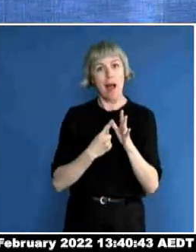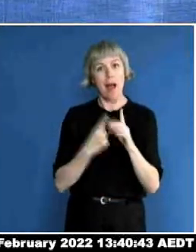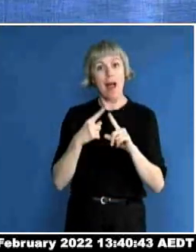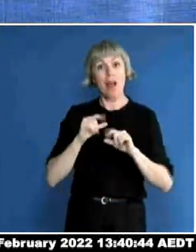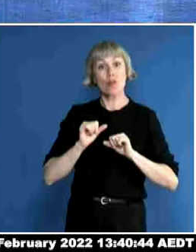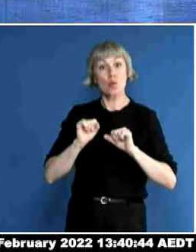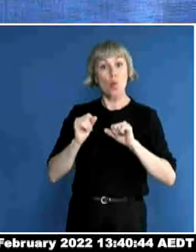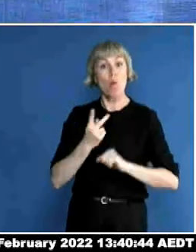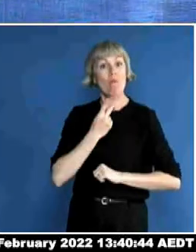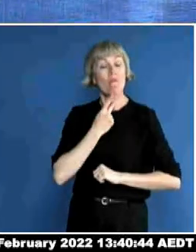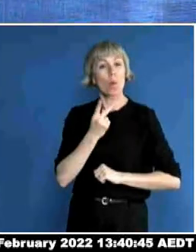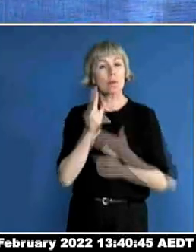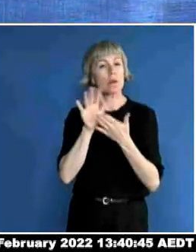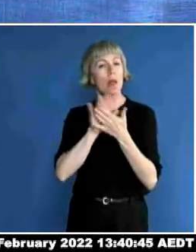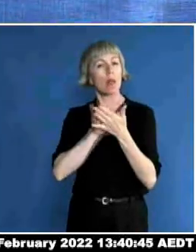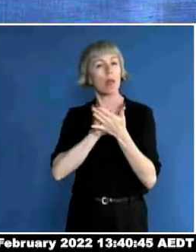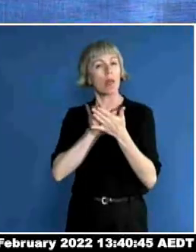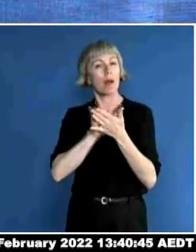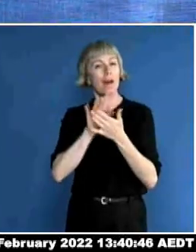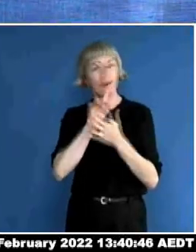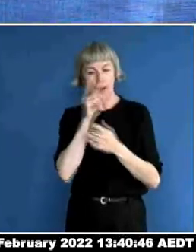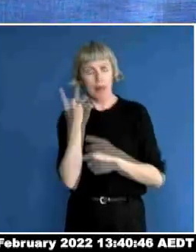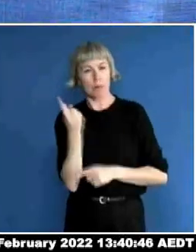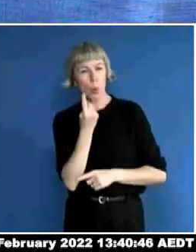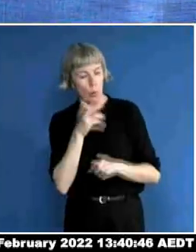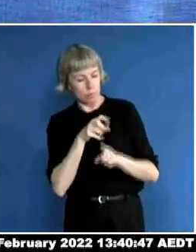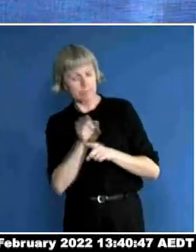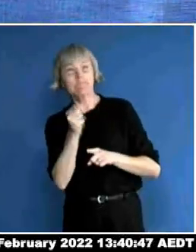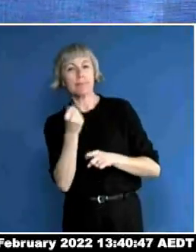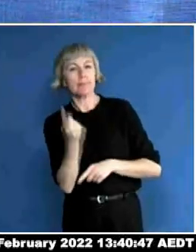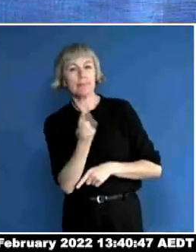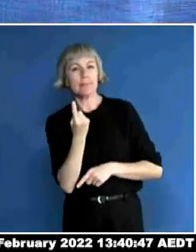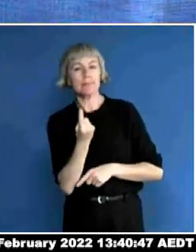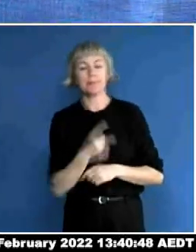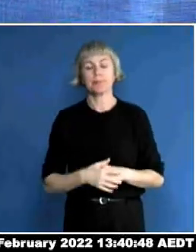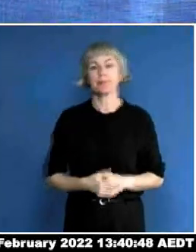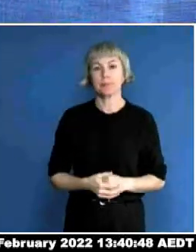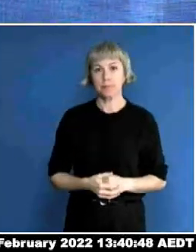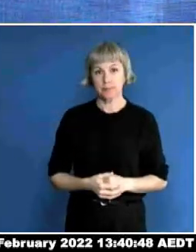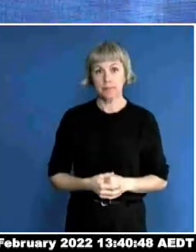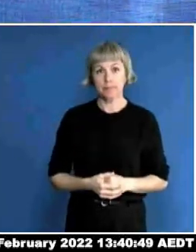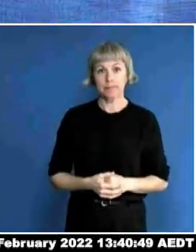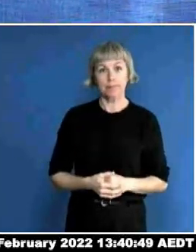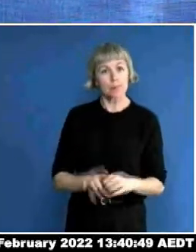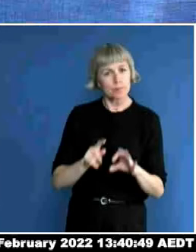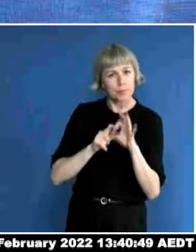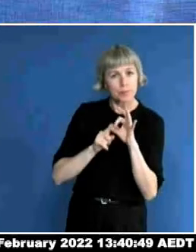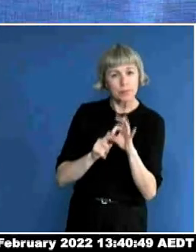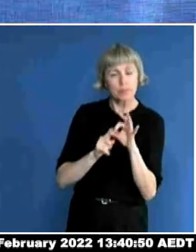So, Mzia, I want to start by asking you some questions about your background. Can I ask you those questions?